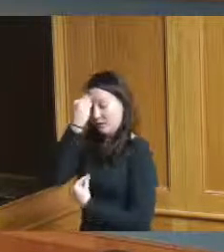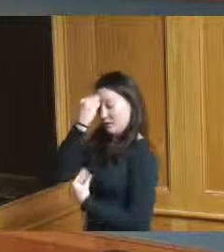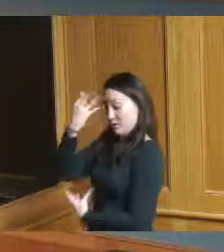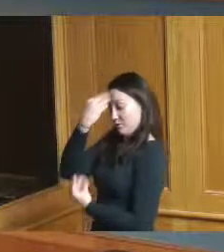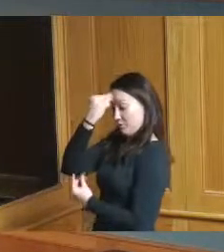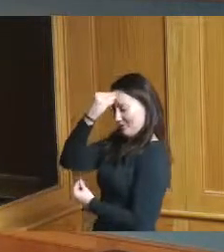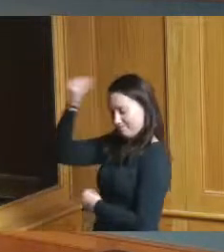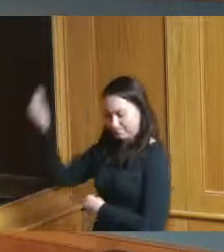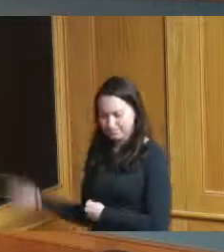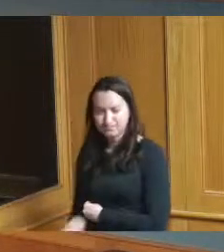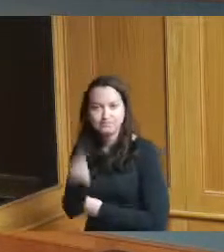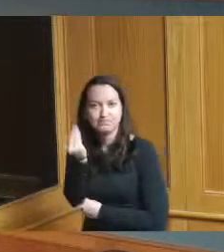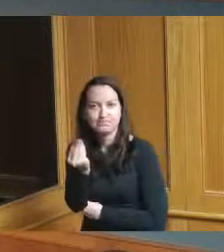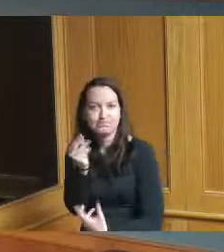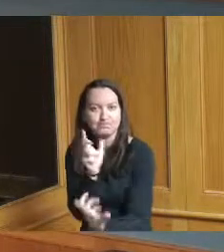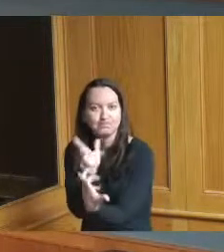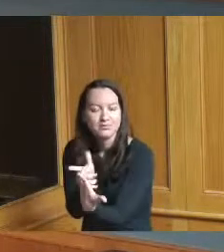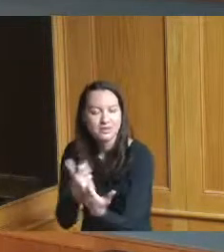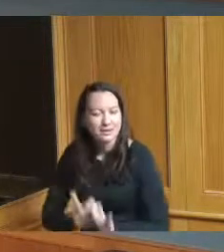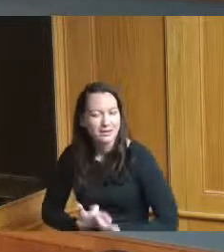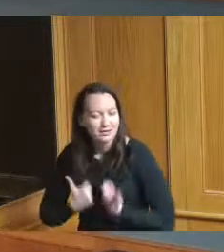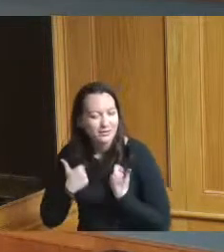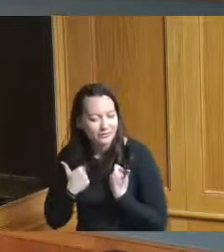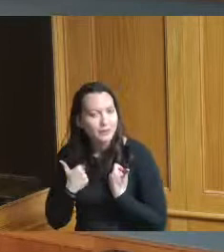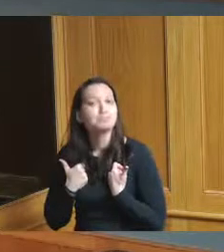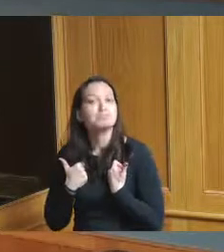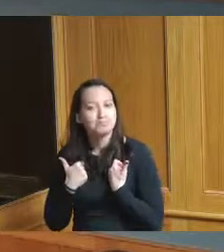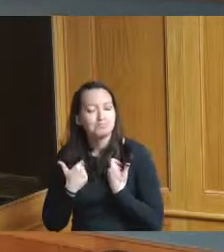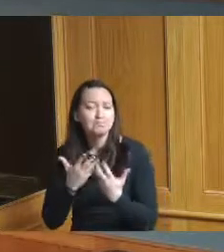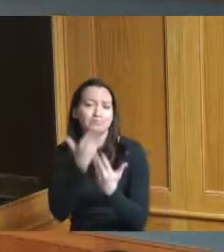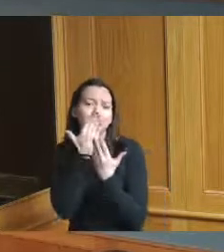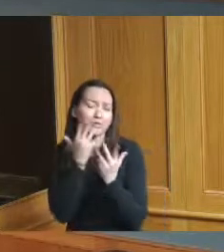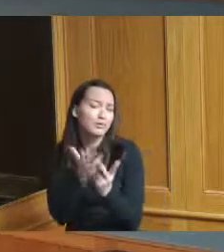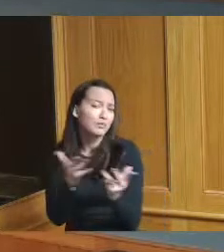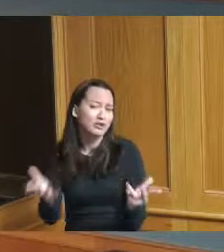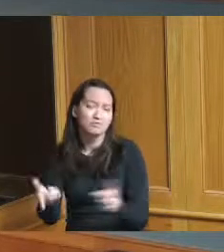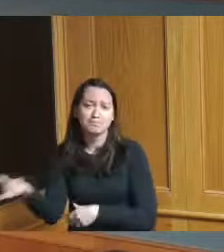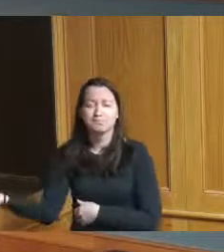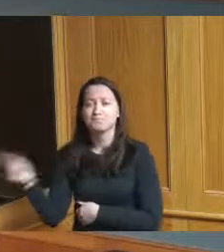and can apply it to their daily lives so I thank you so much for giving us the opportunity to speak